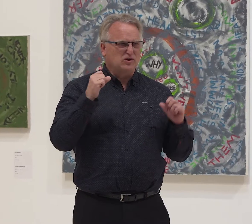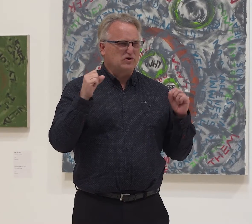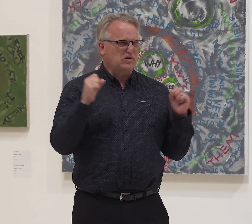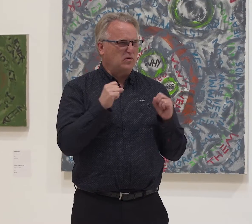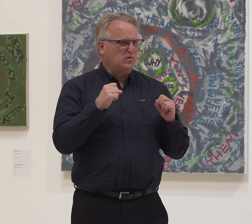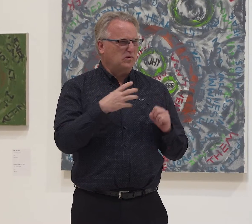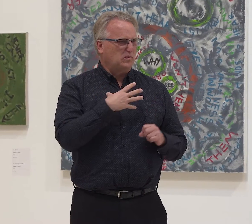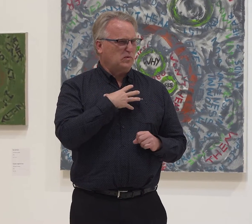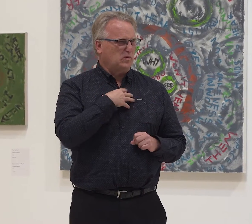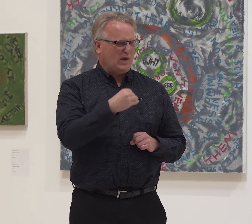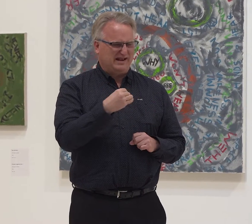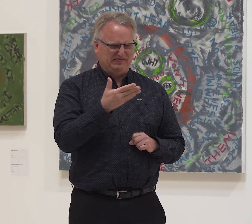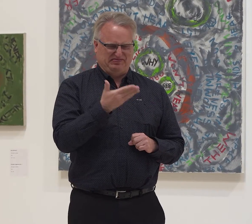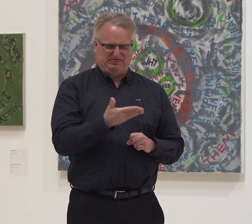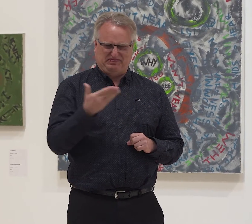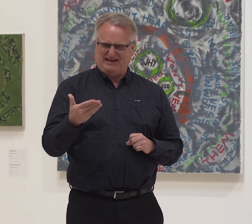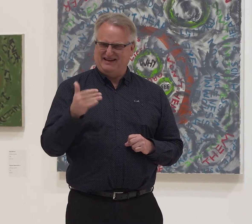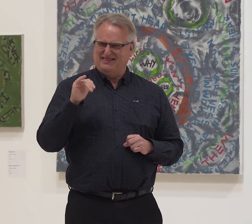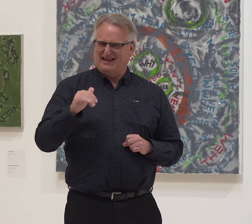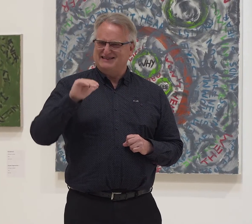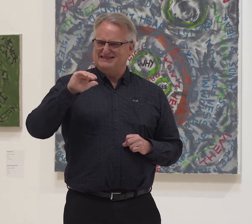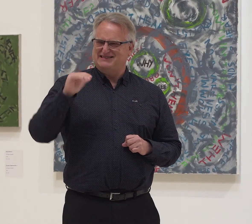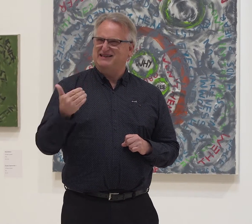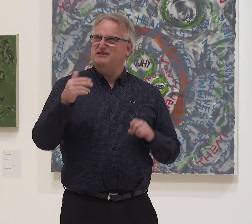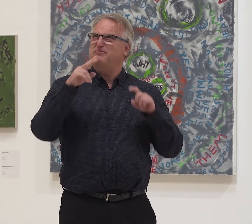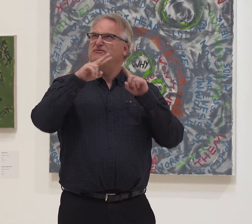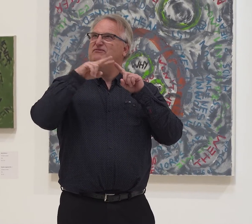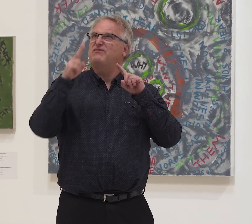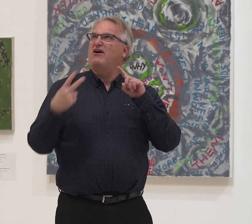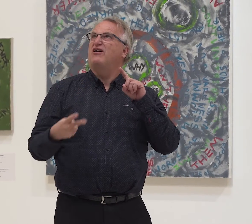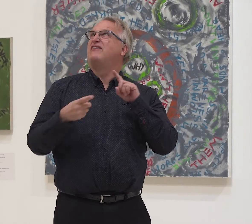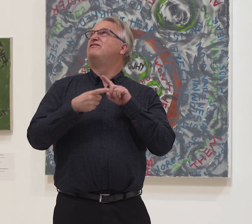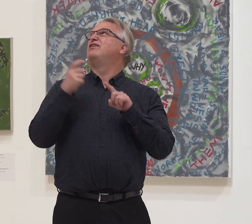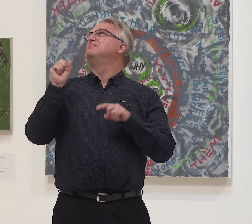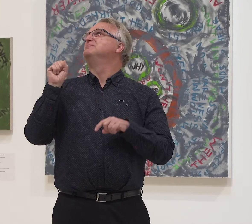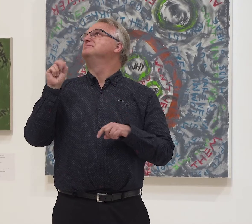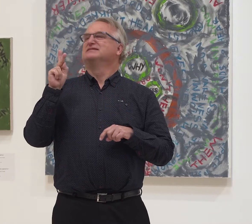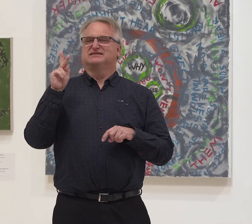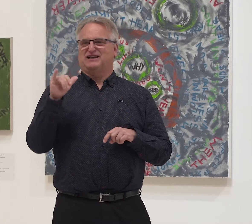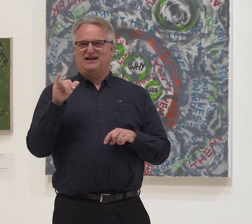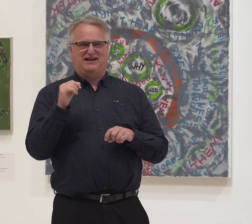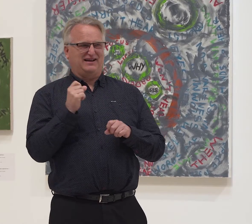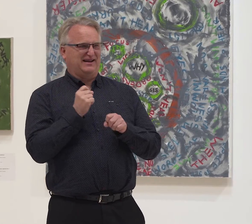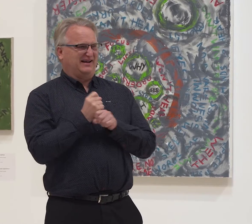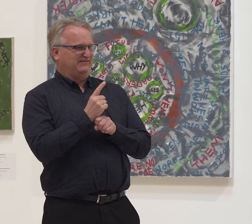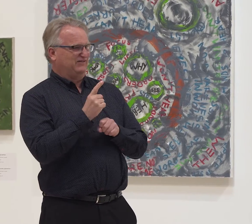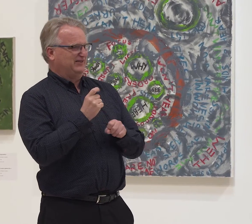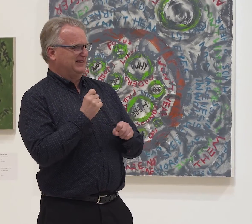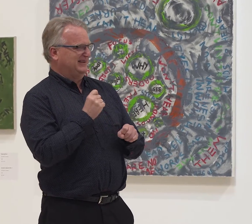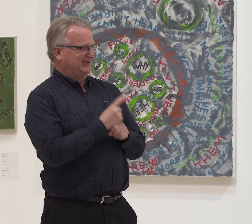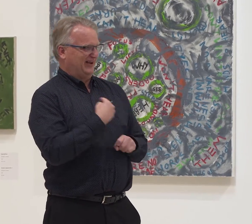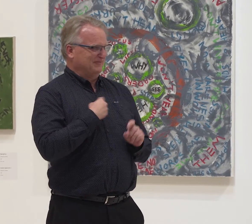You know, I remember that-- that cold white stuff that came from the sky and that was an annual event,